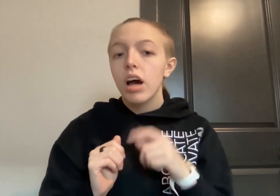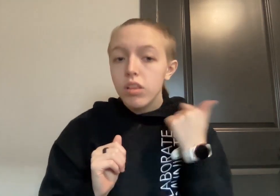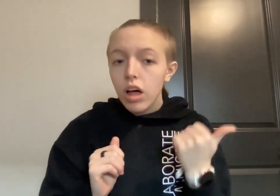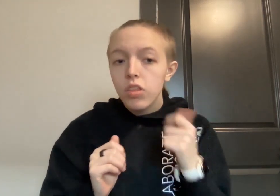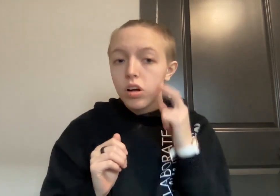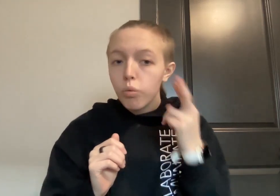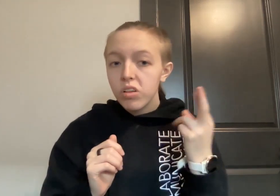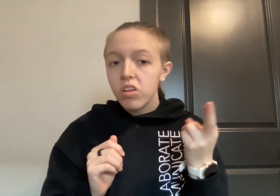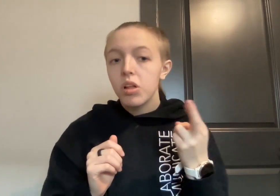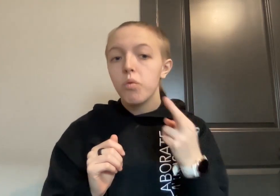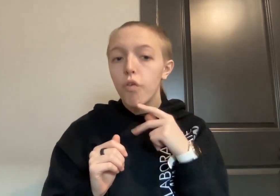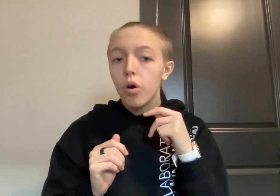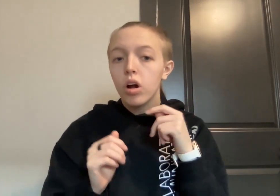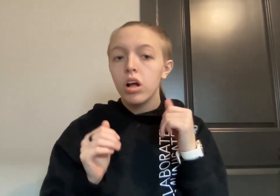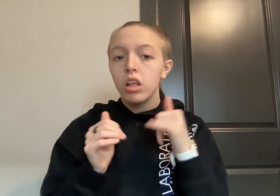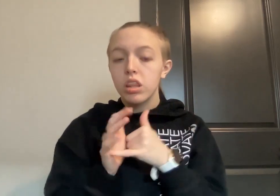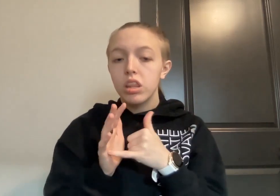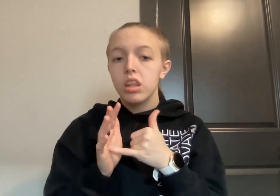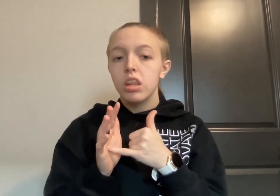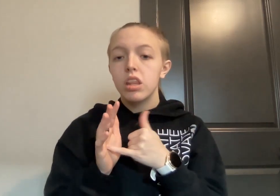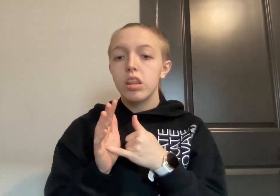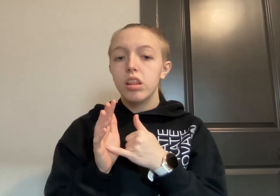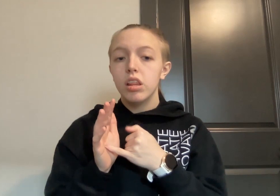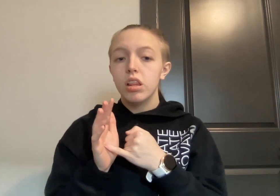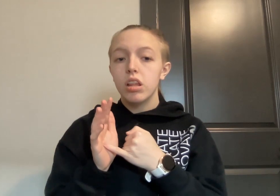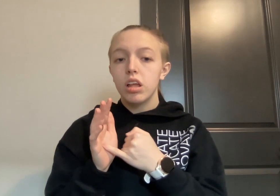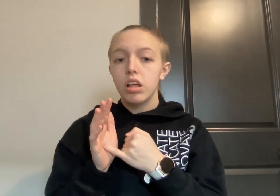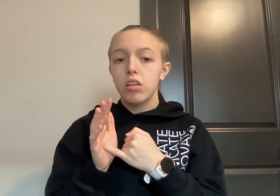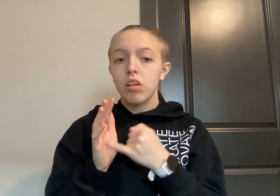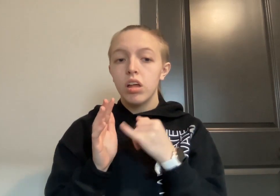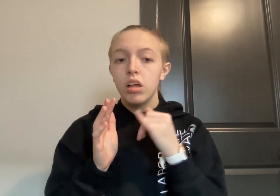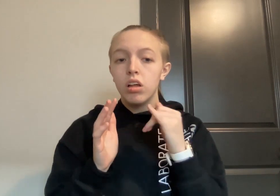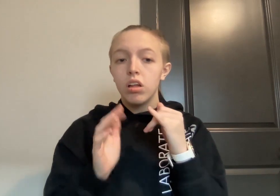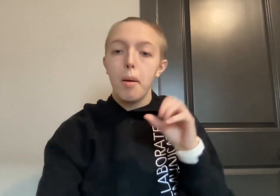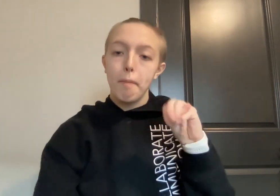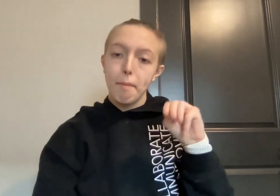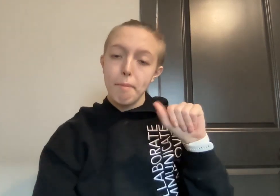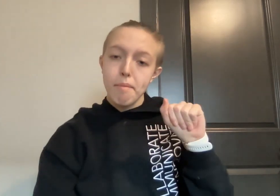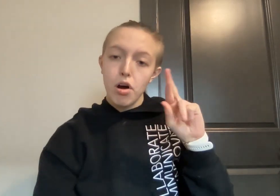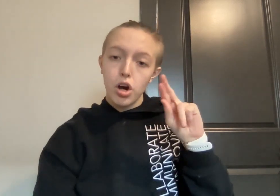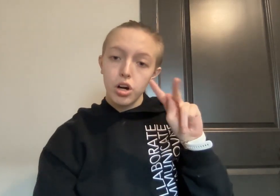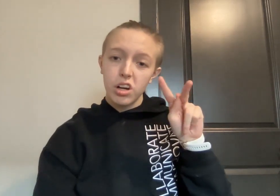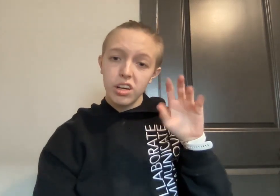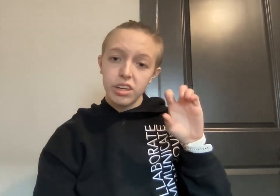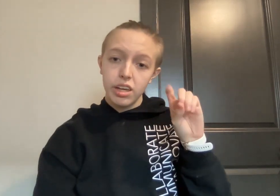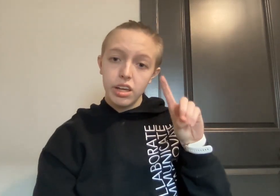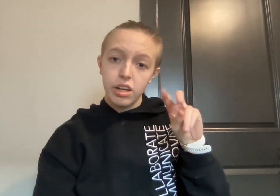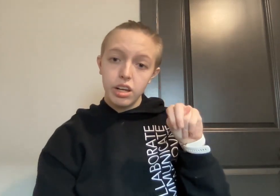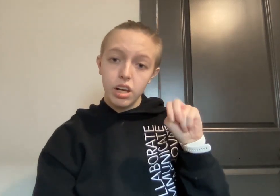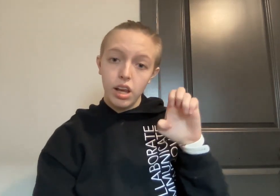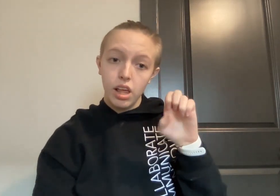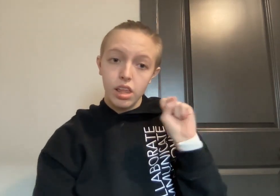Another reason for this markedness